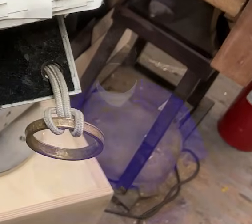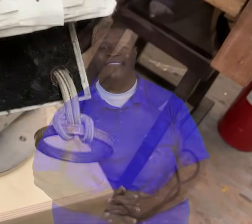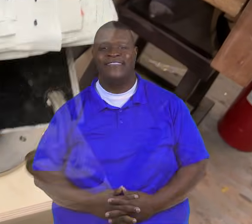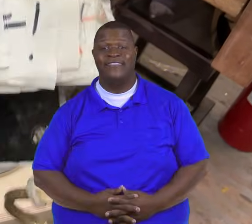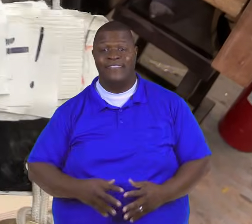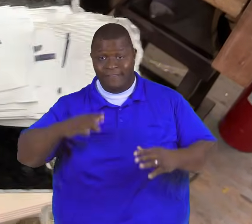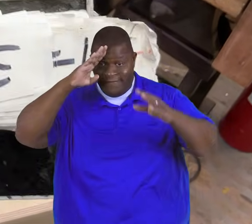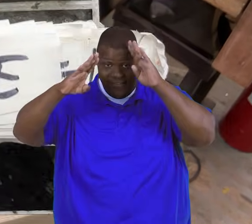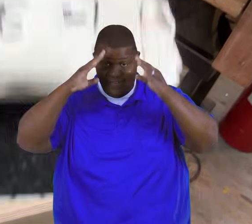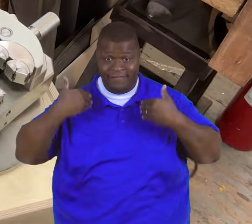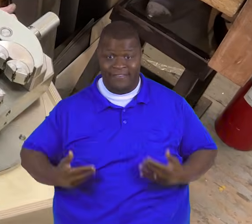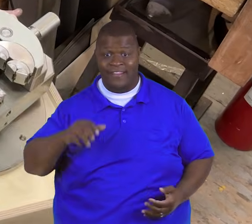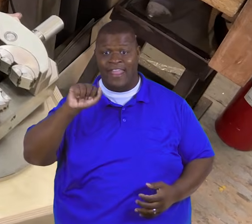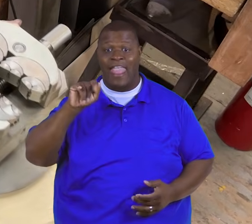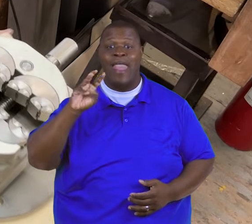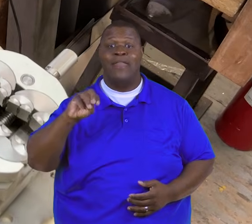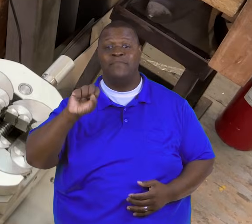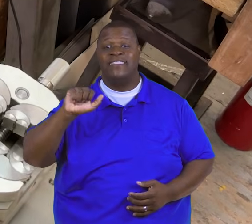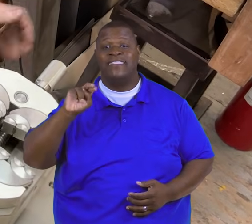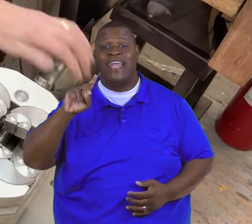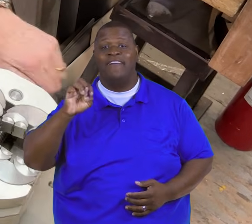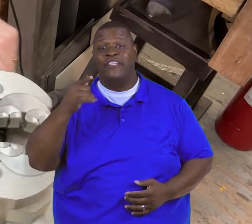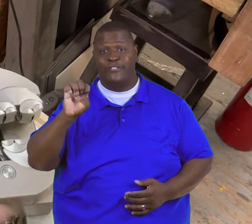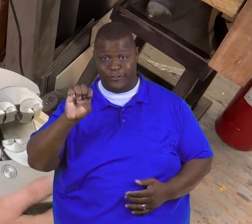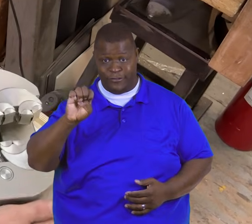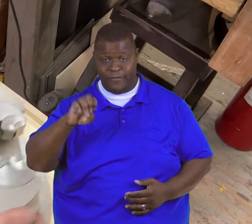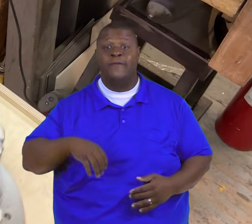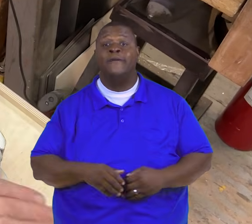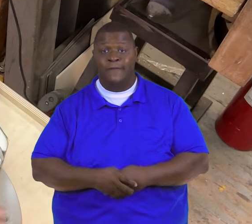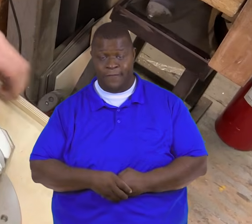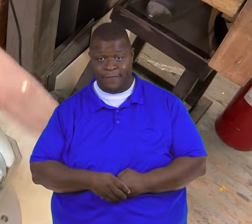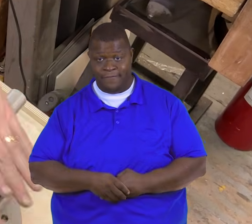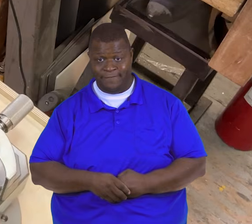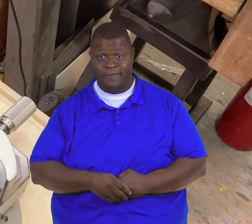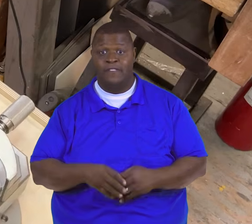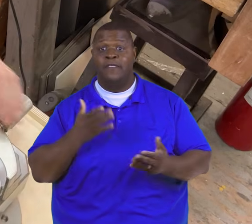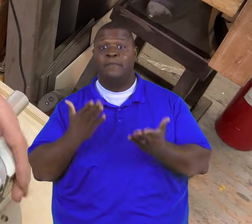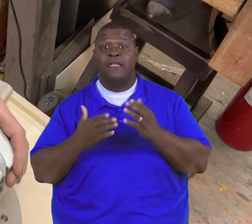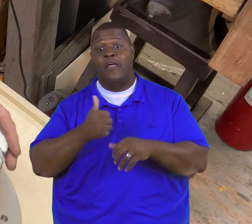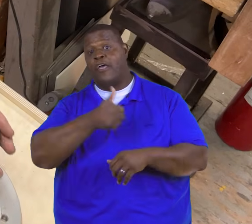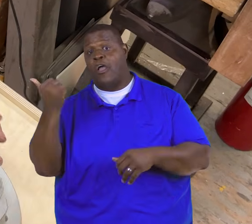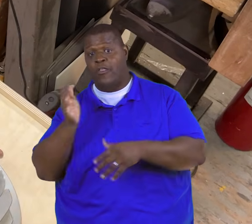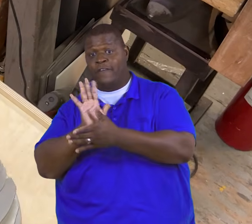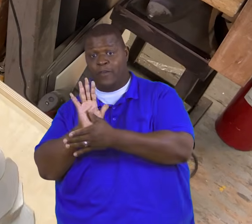[electronic buzzing] Hey guys. Oh, hey, Adam Savage here. Now, maybe this is a continuation of another video